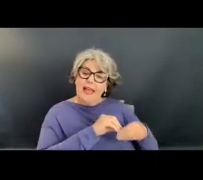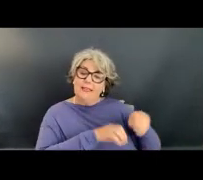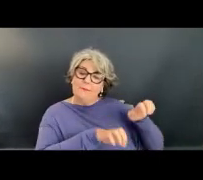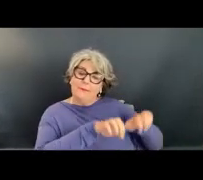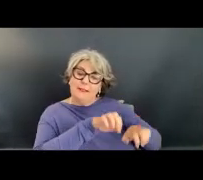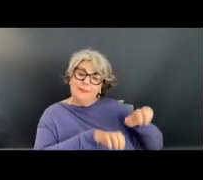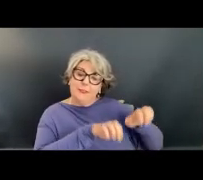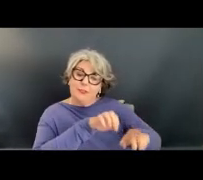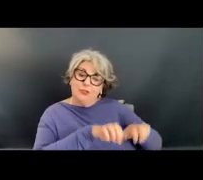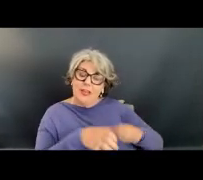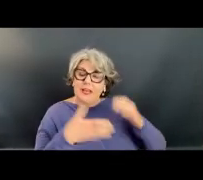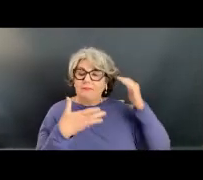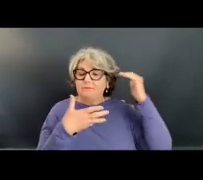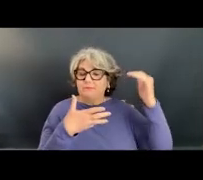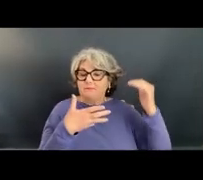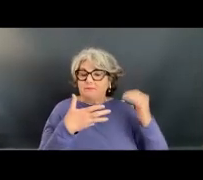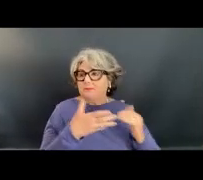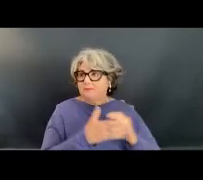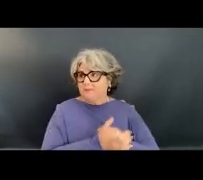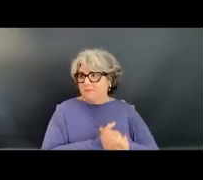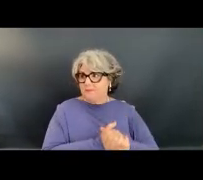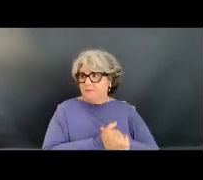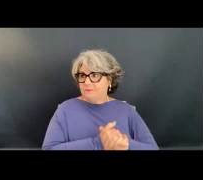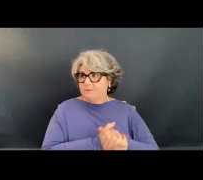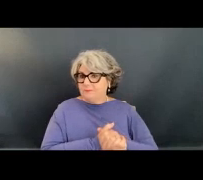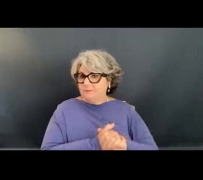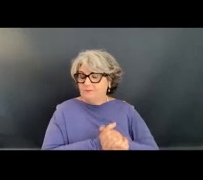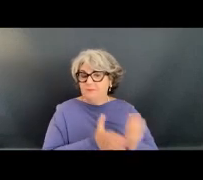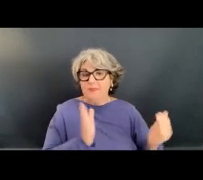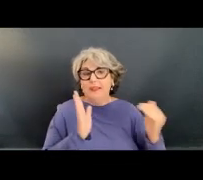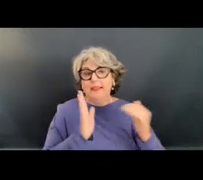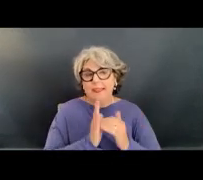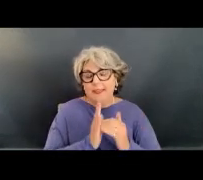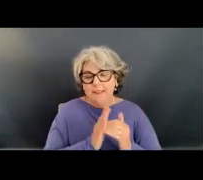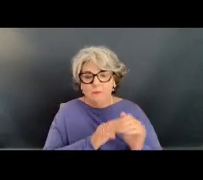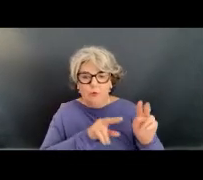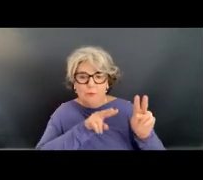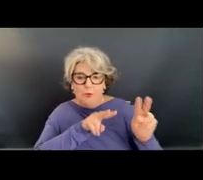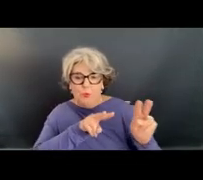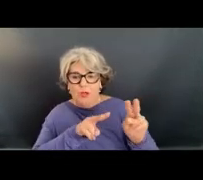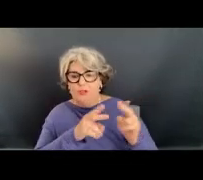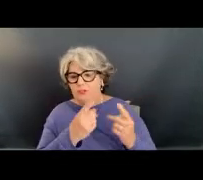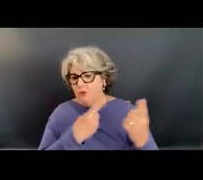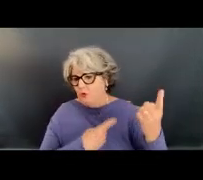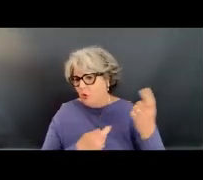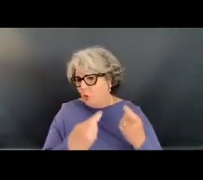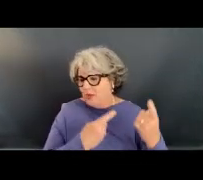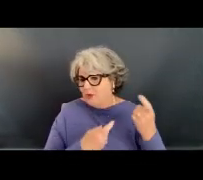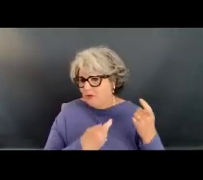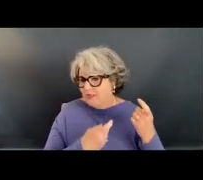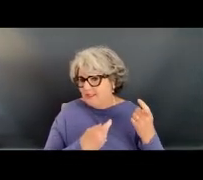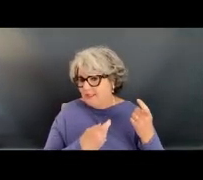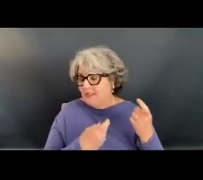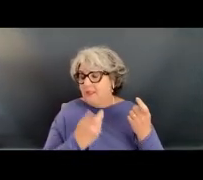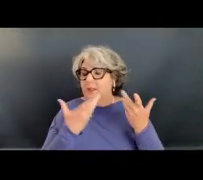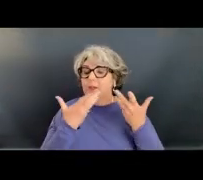chat in between presenters. So again, we'll be keeping track of the questions and we'll bring those back during the Q&A.